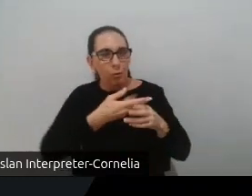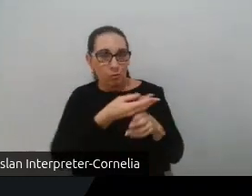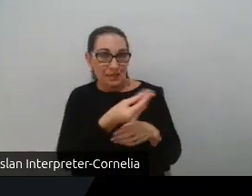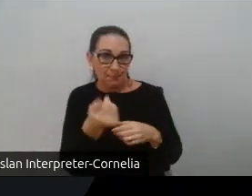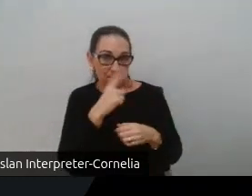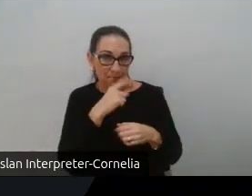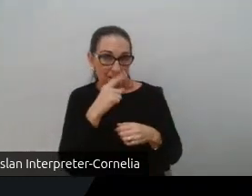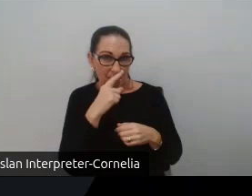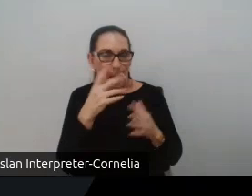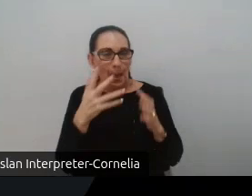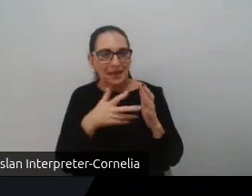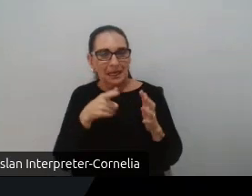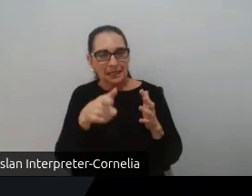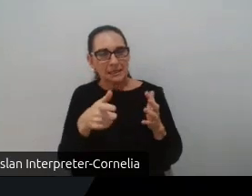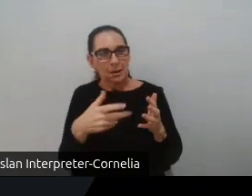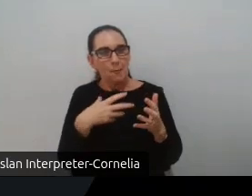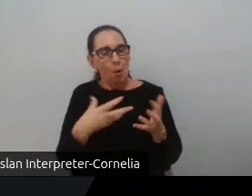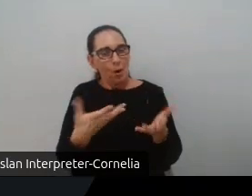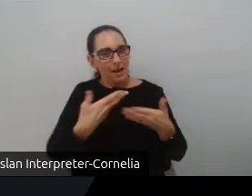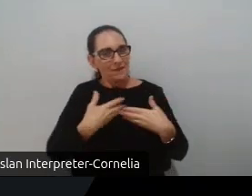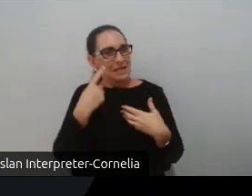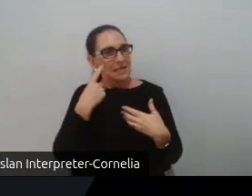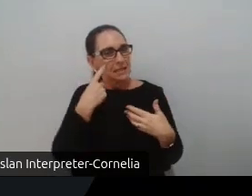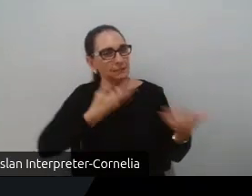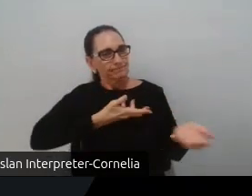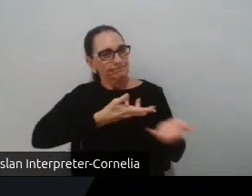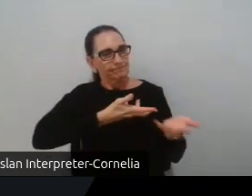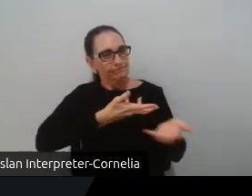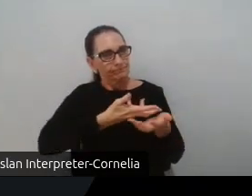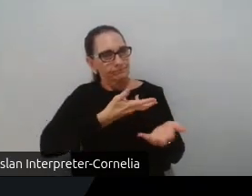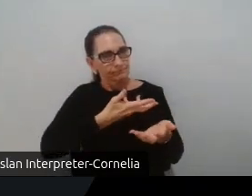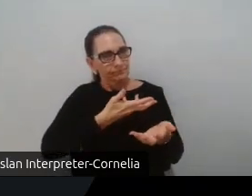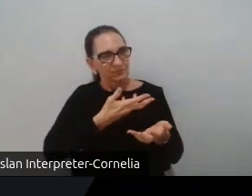new avenue of communication especially with some people that might feel a lot of shame in talking